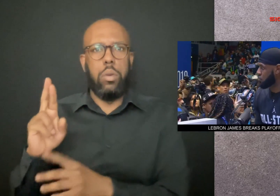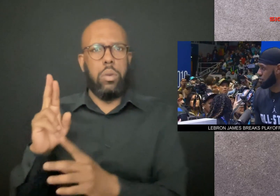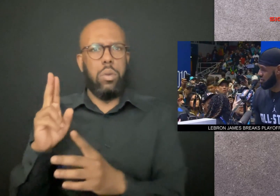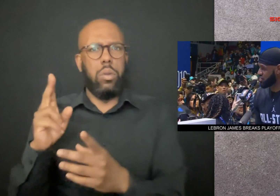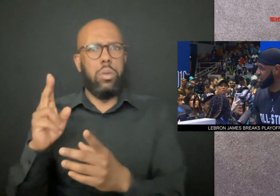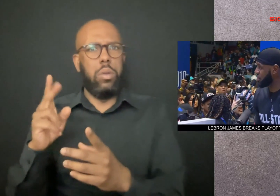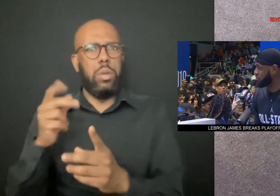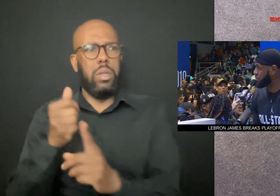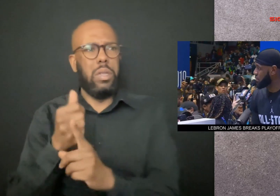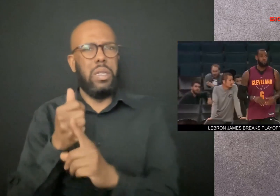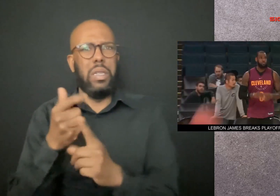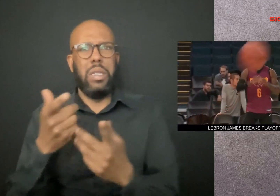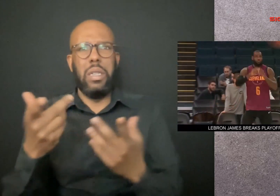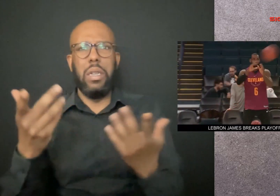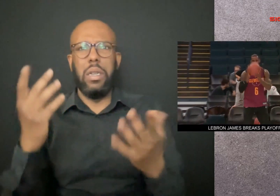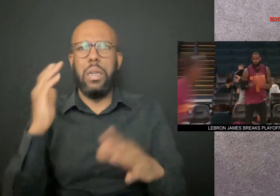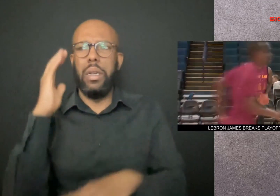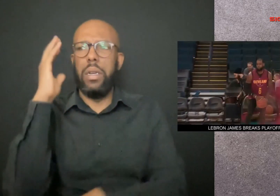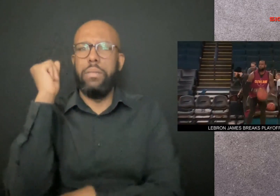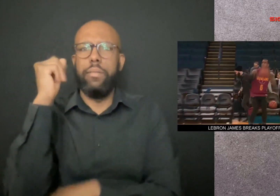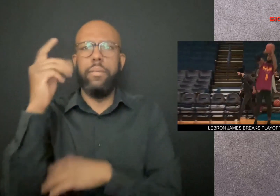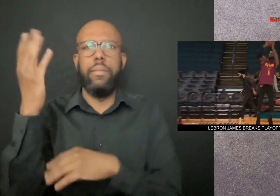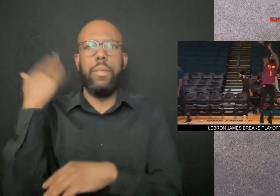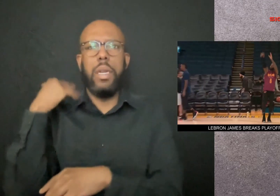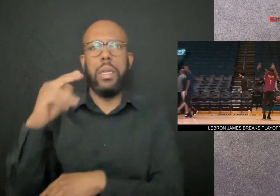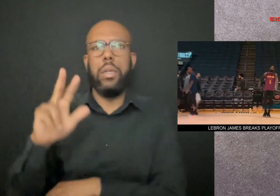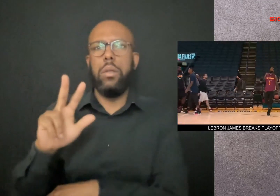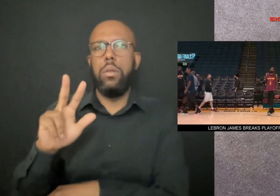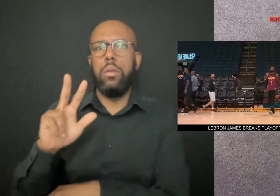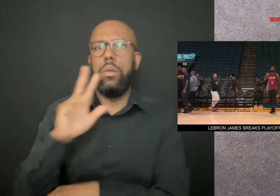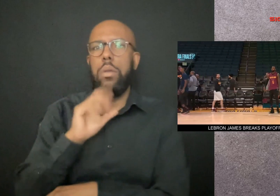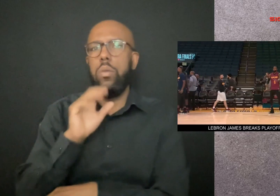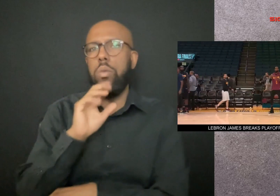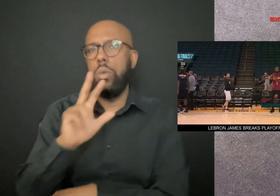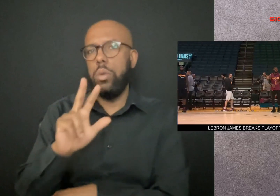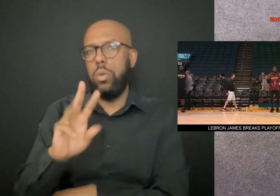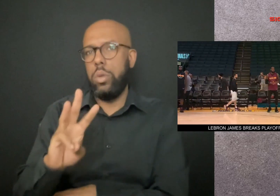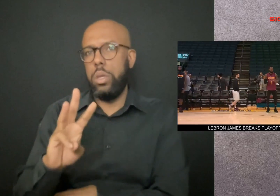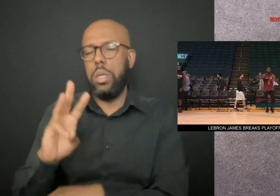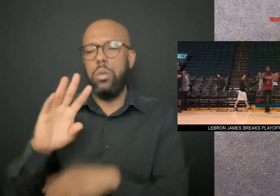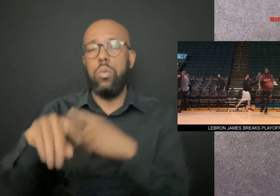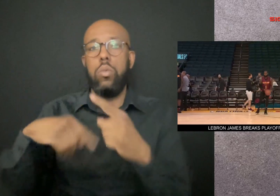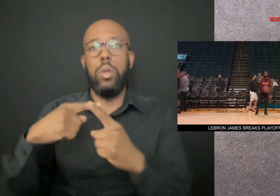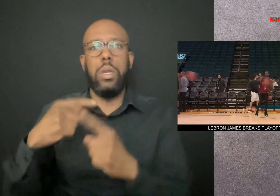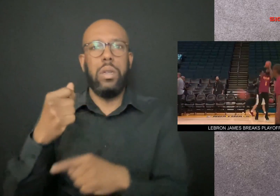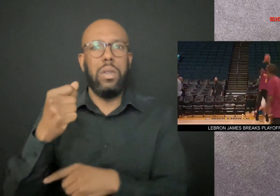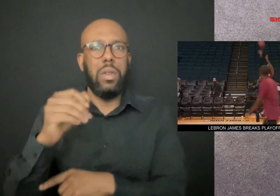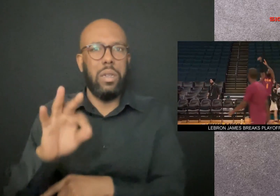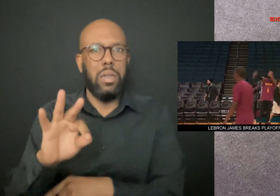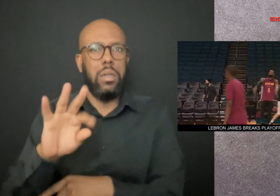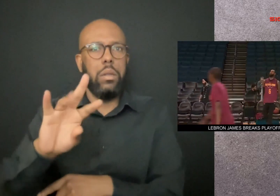James replaces the record Wilt Chamberlain set at age 36 back in 1973